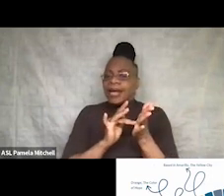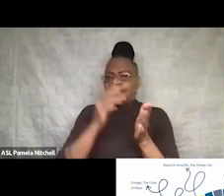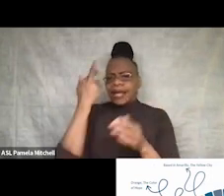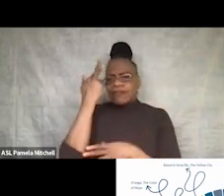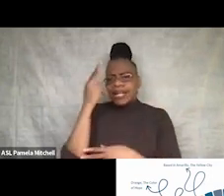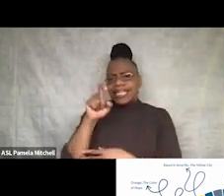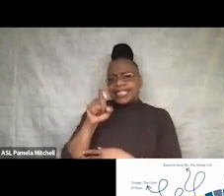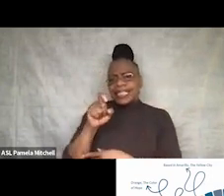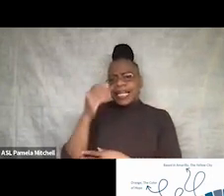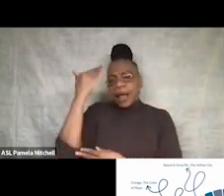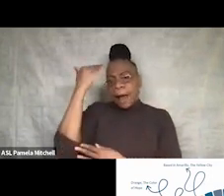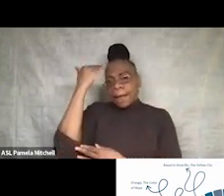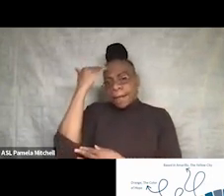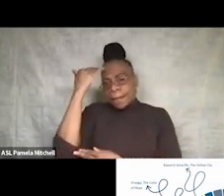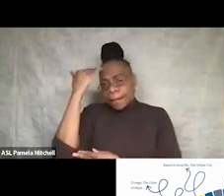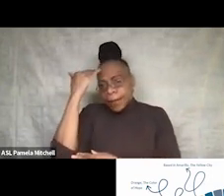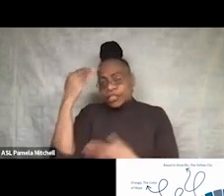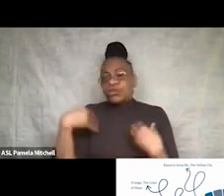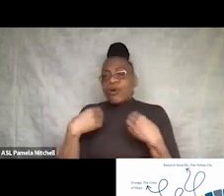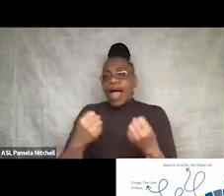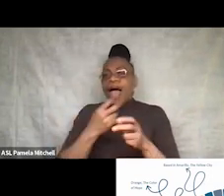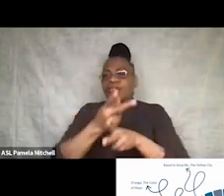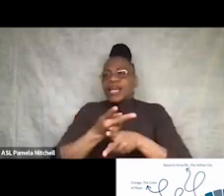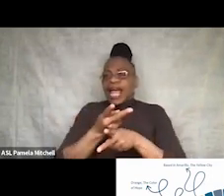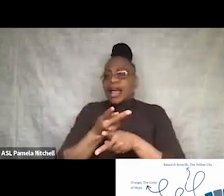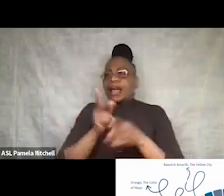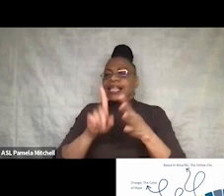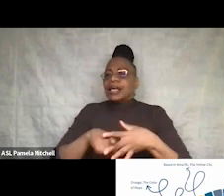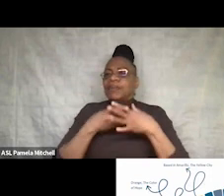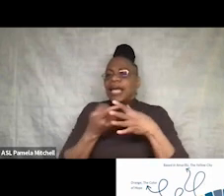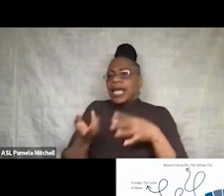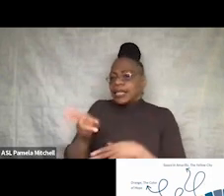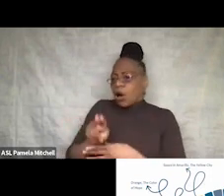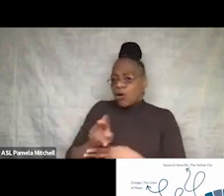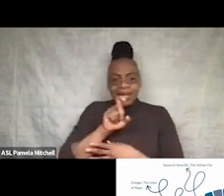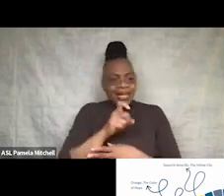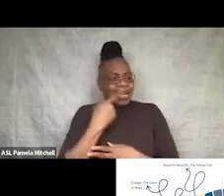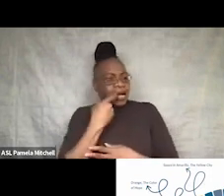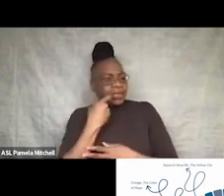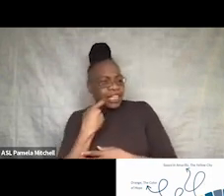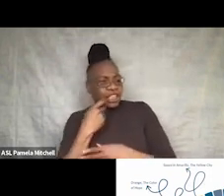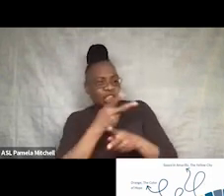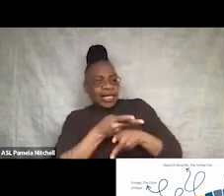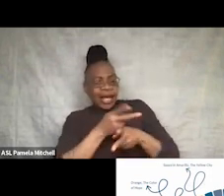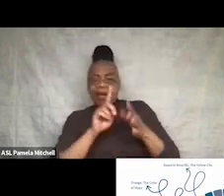so they started their own mental health care clinic, realized they needed addiction care, and started their own. And so, that was great.